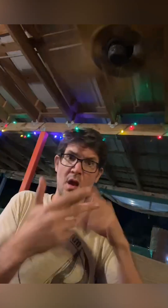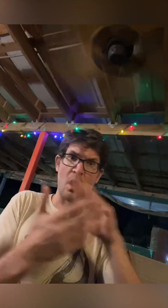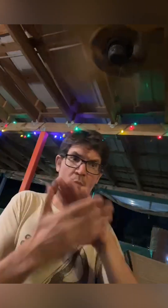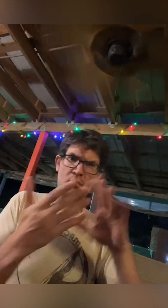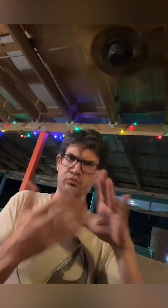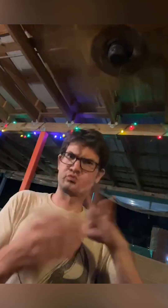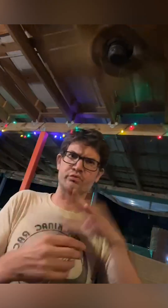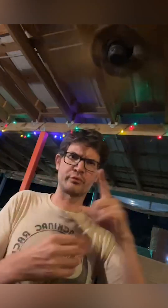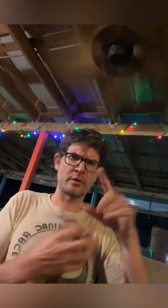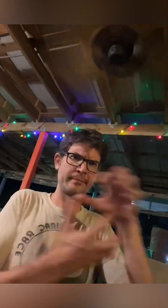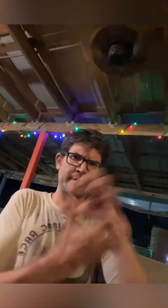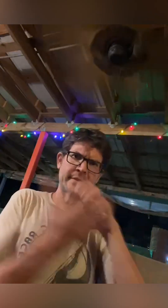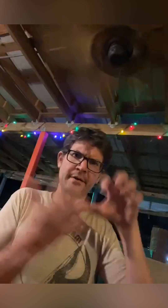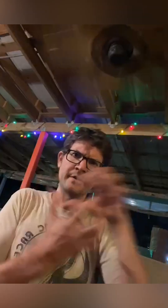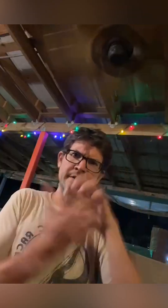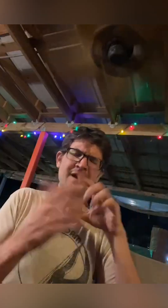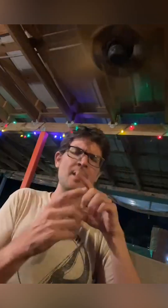The nice part is, it can mix all those power sources together.